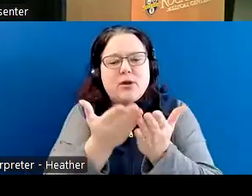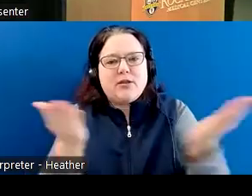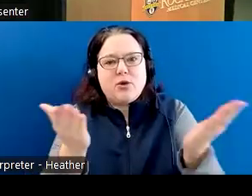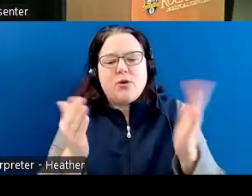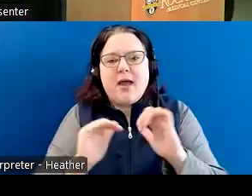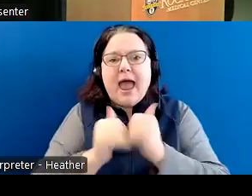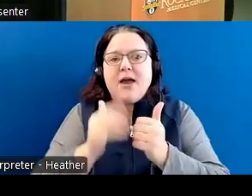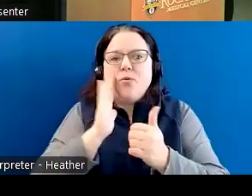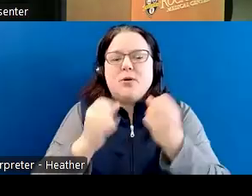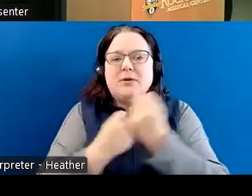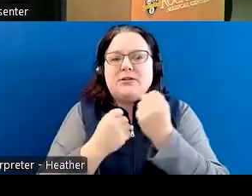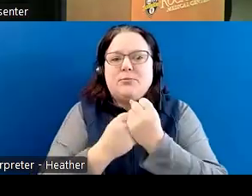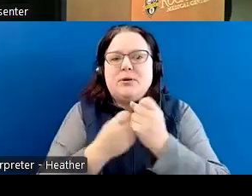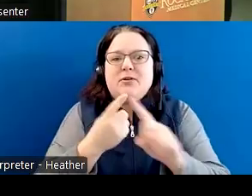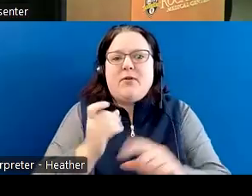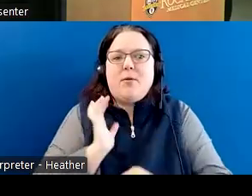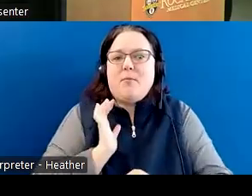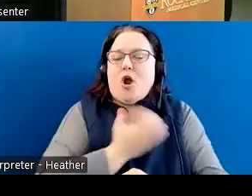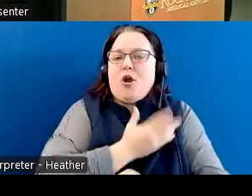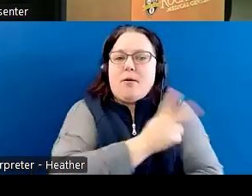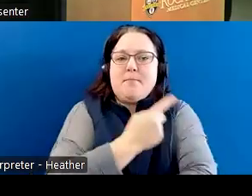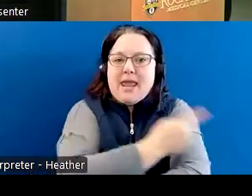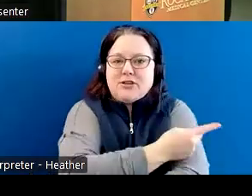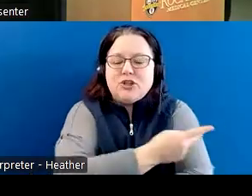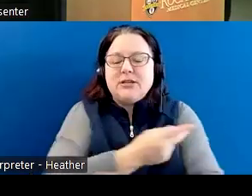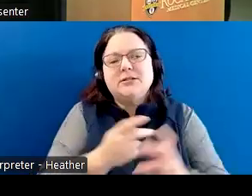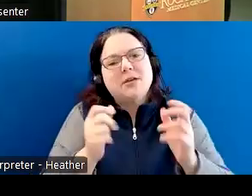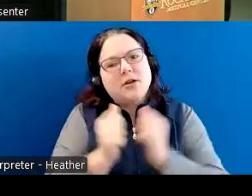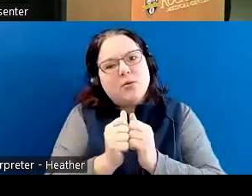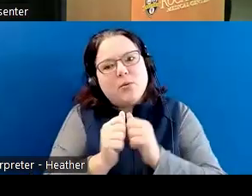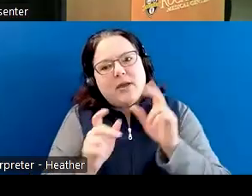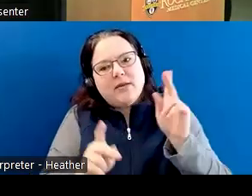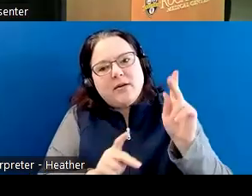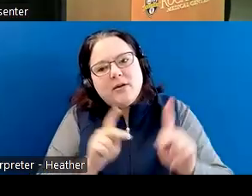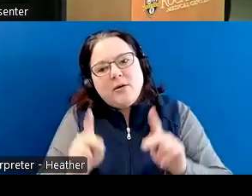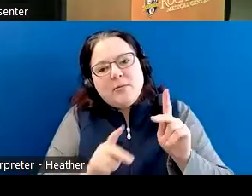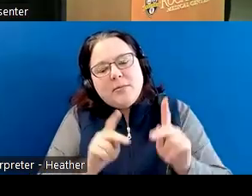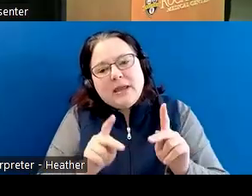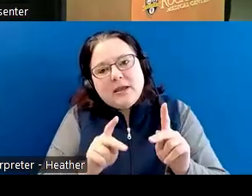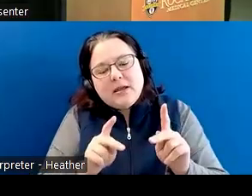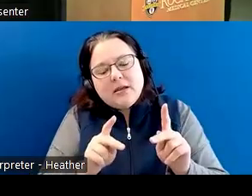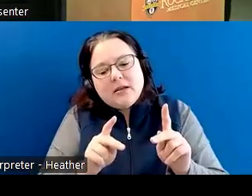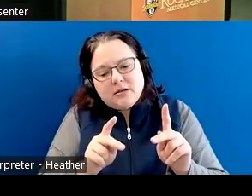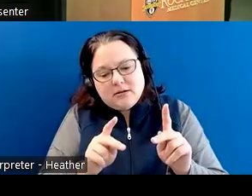by the voices of our own patients in terms of quotes that were provided to uh uh our staff